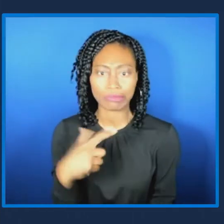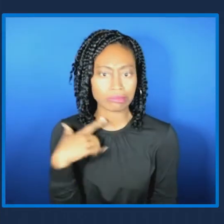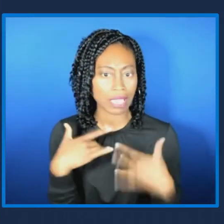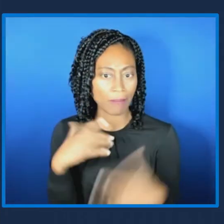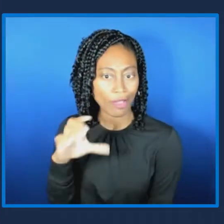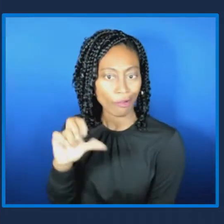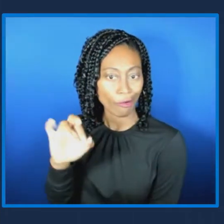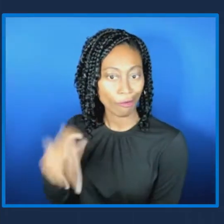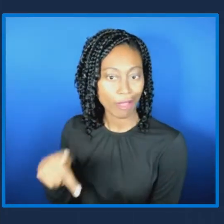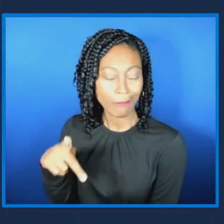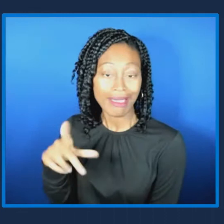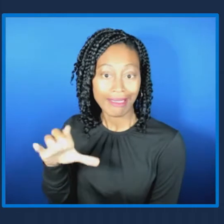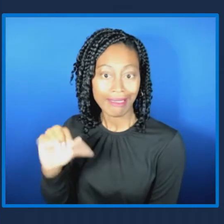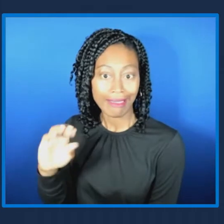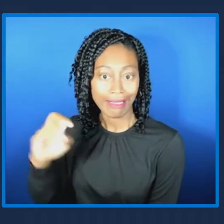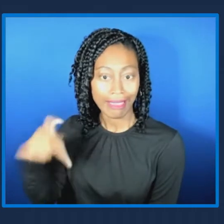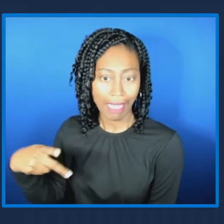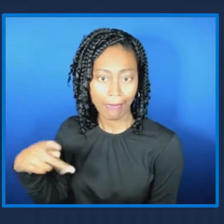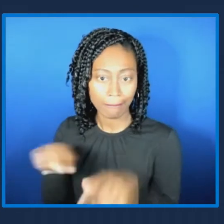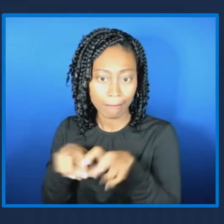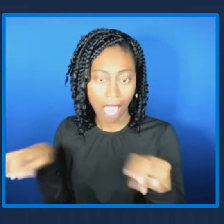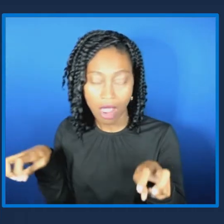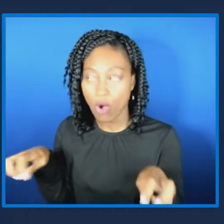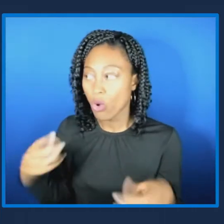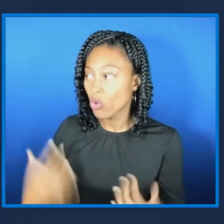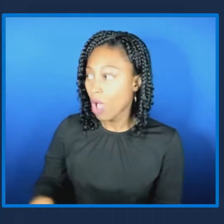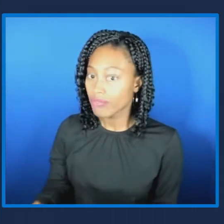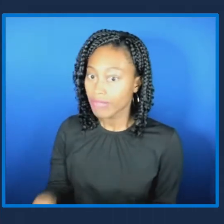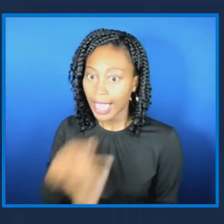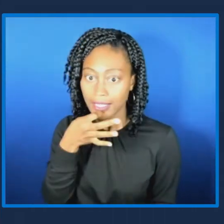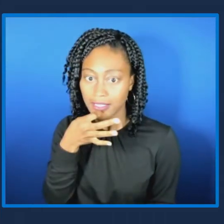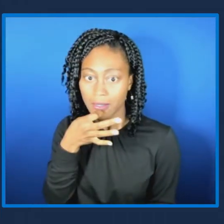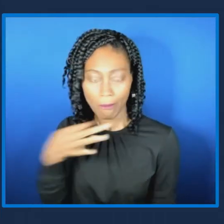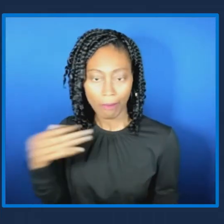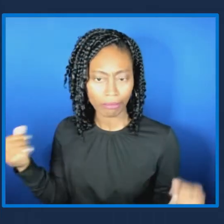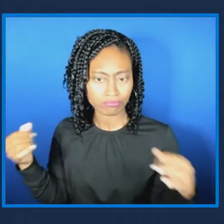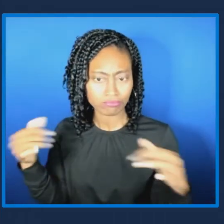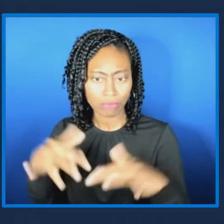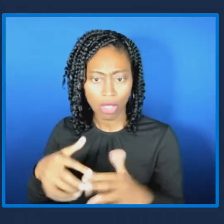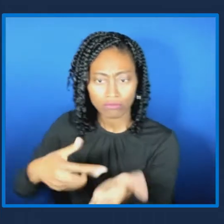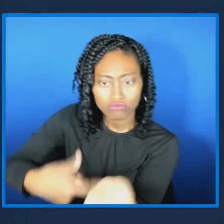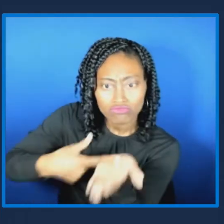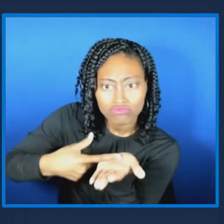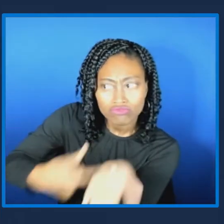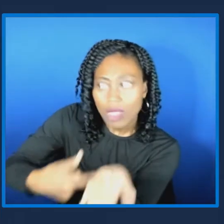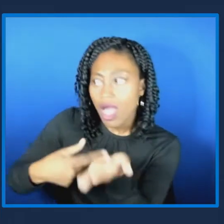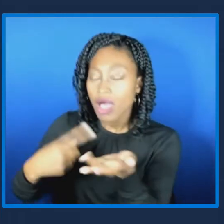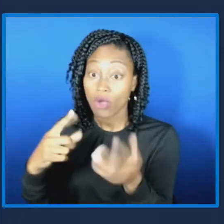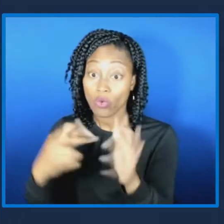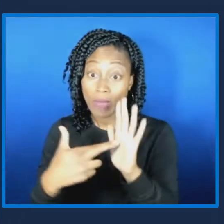We've got the experts coming to talk, not only about representation and what that meant in the film,